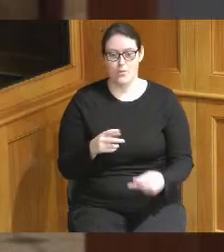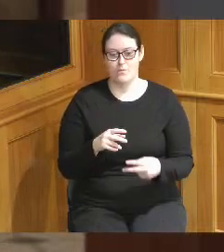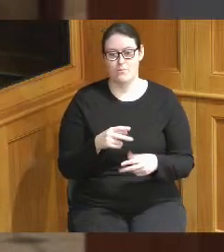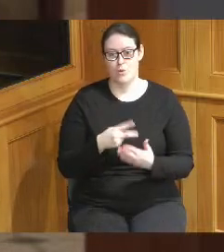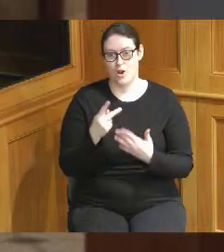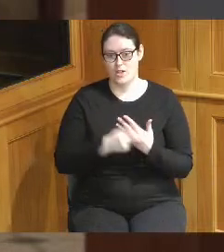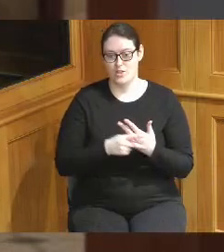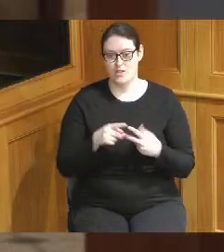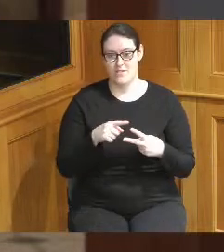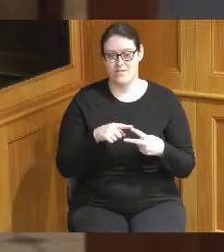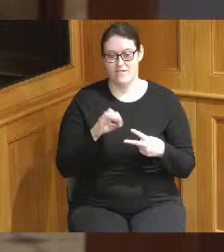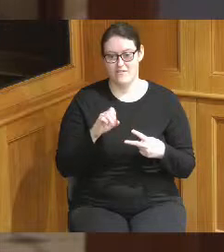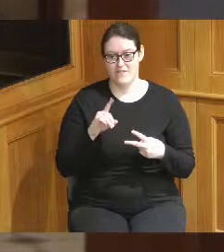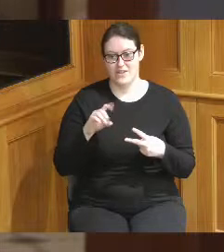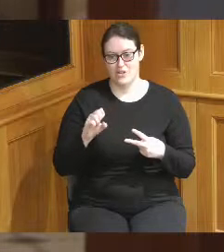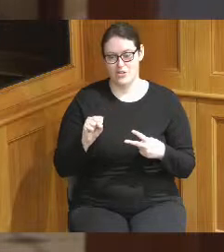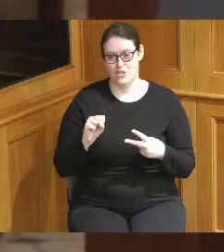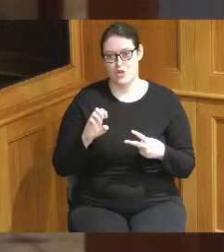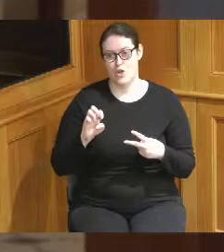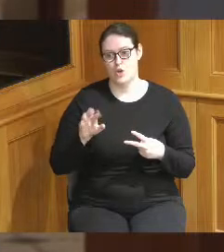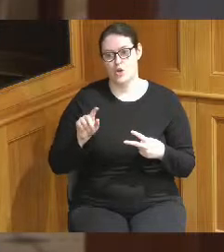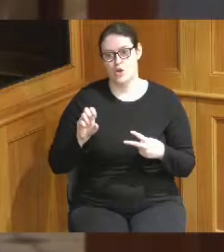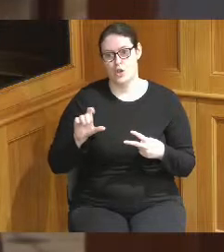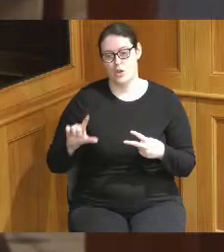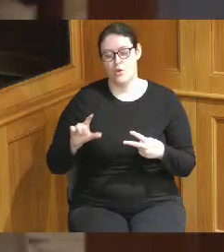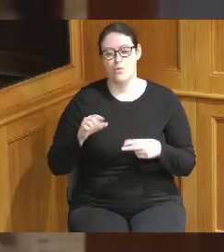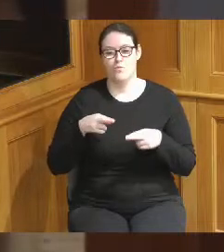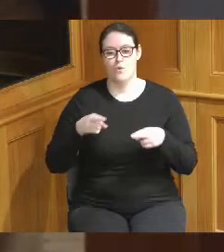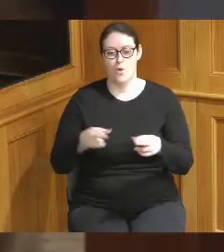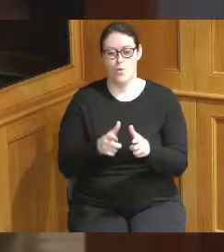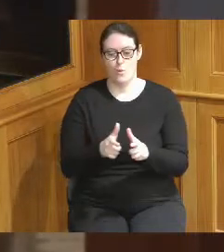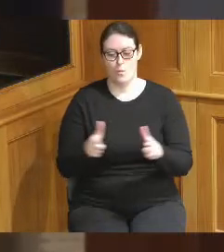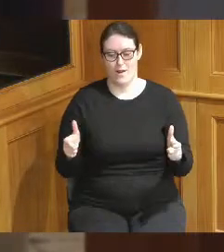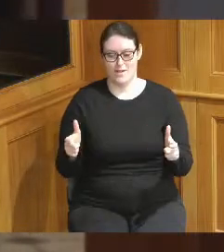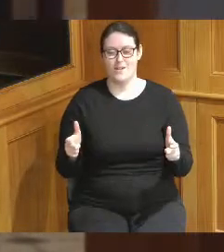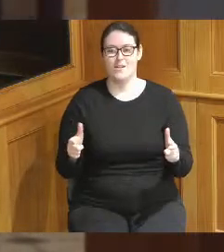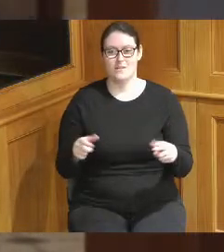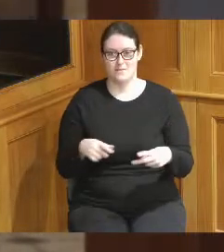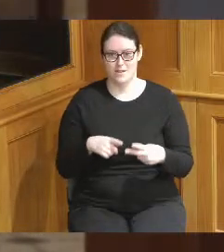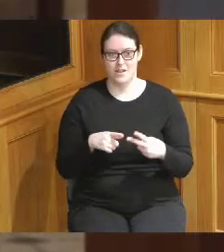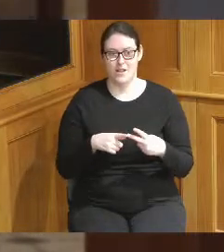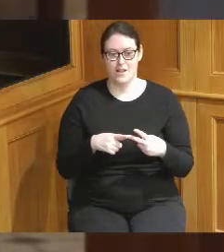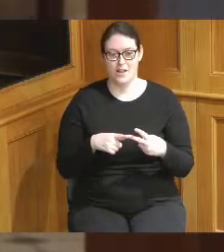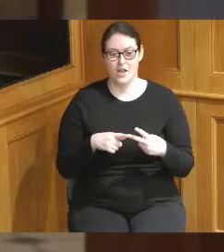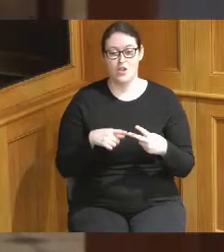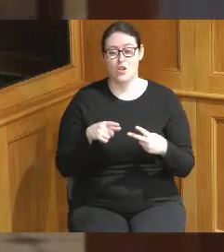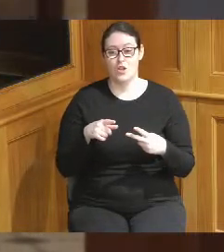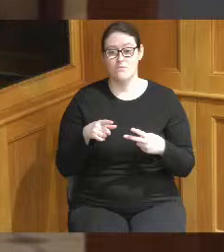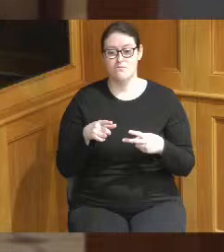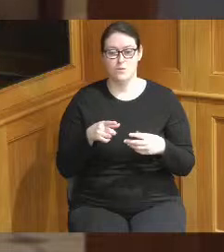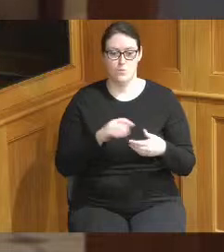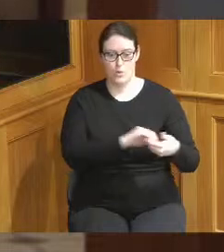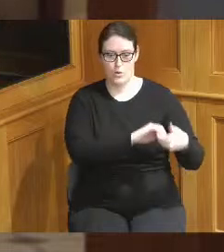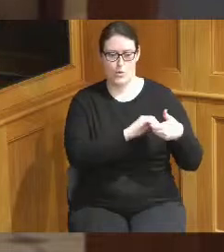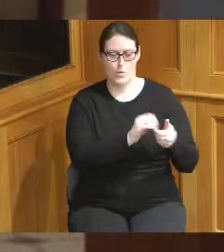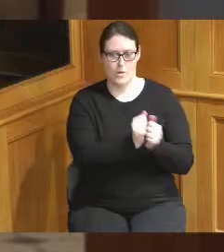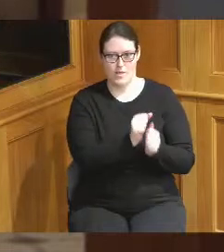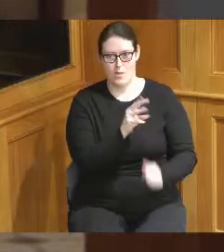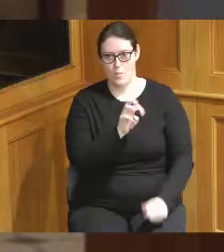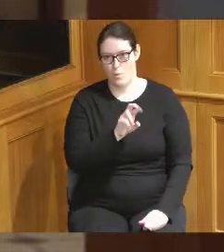Commissioner Dumas participated by viewing opening day I believe so yeah that's right oh you were the